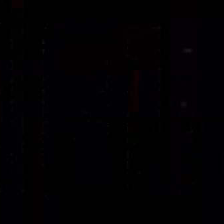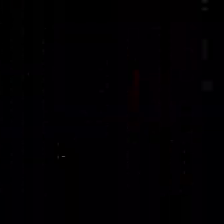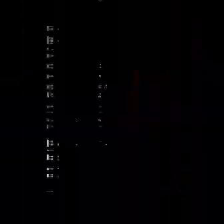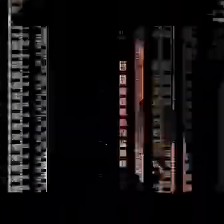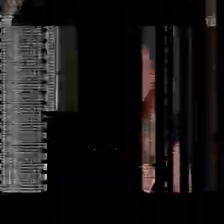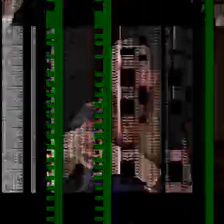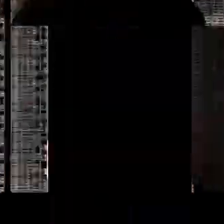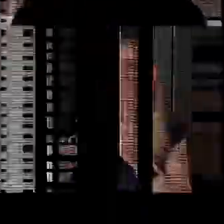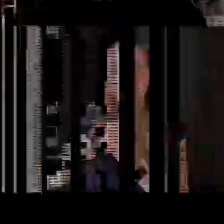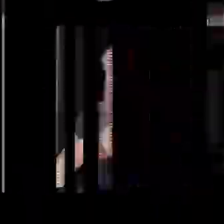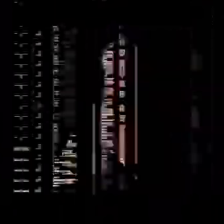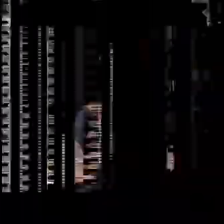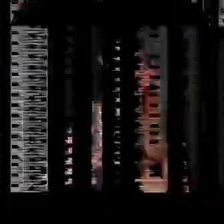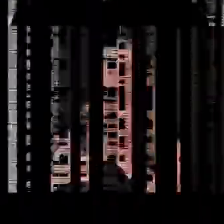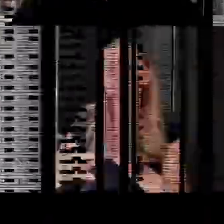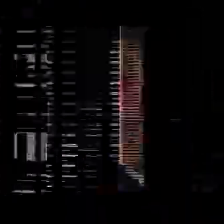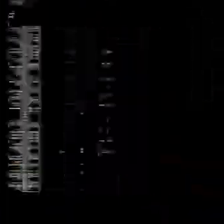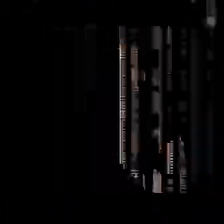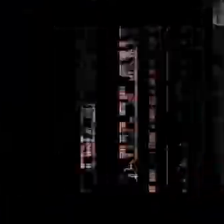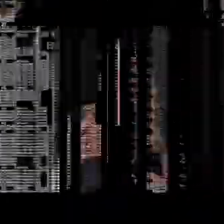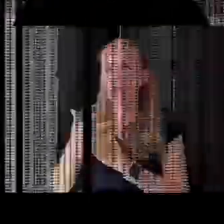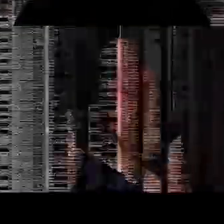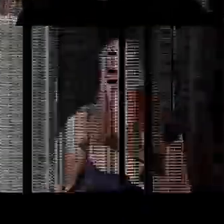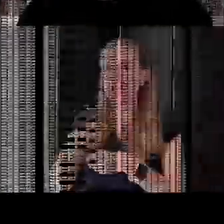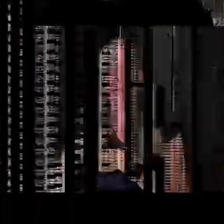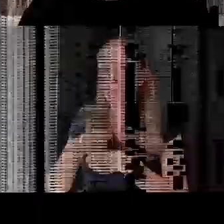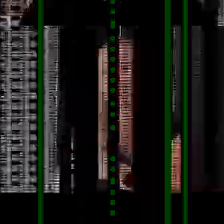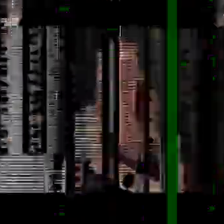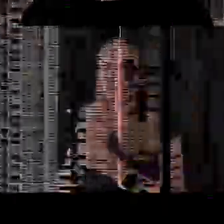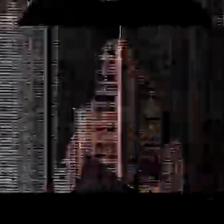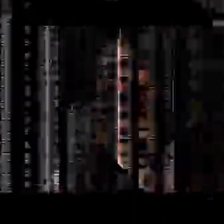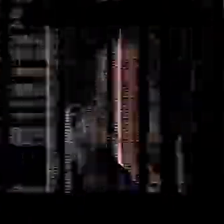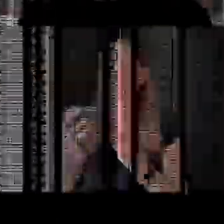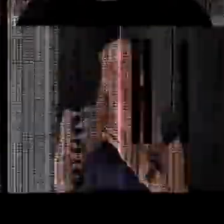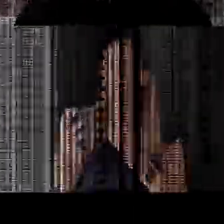technology and making things backward competitive lament compatible is critical.